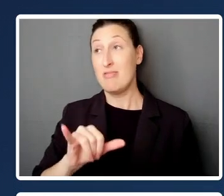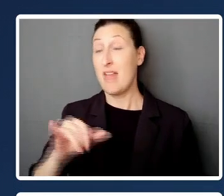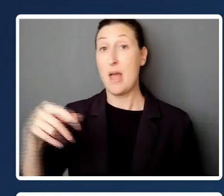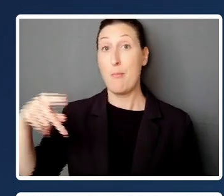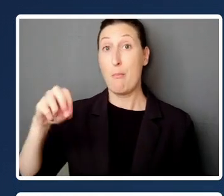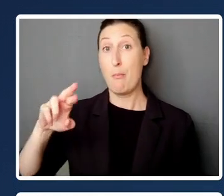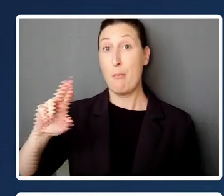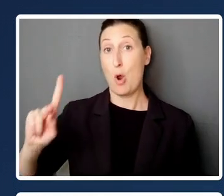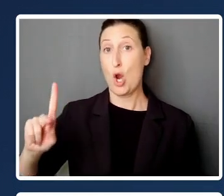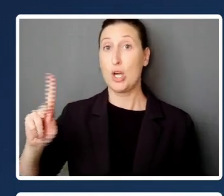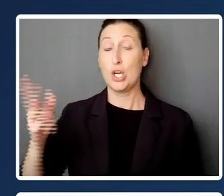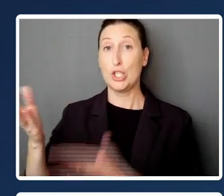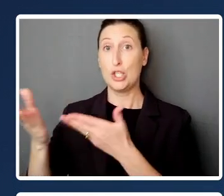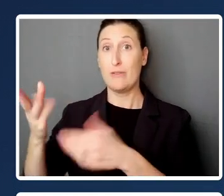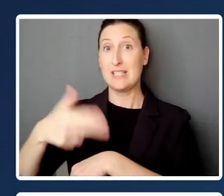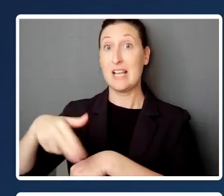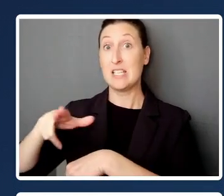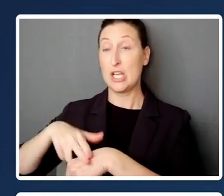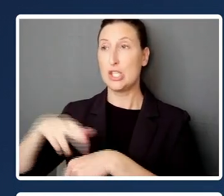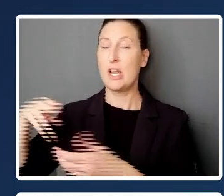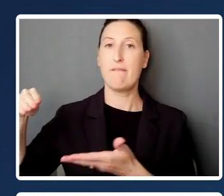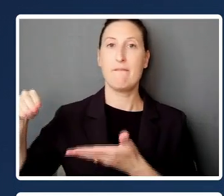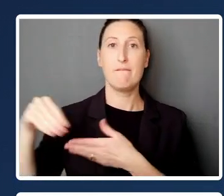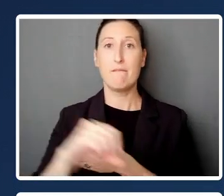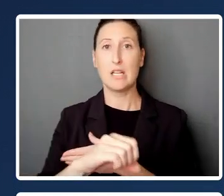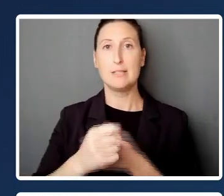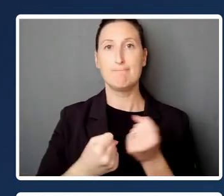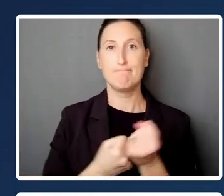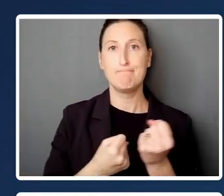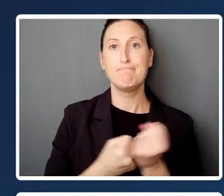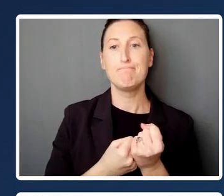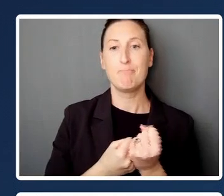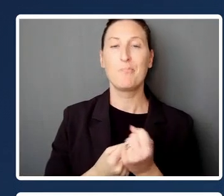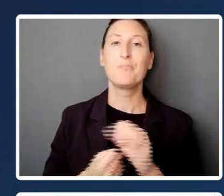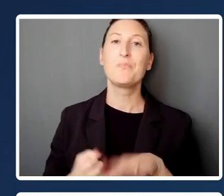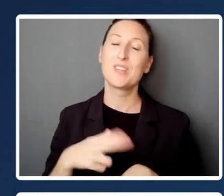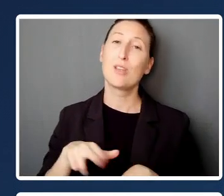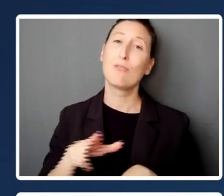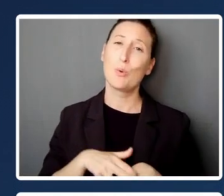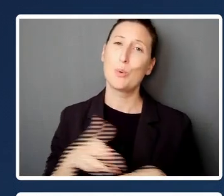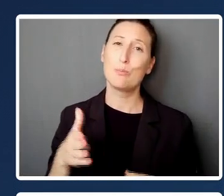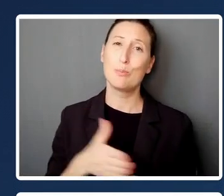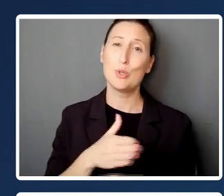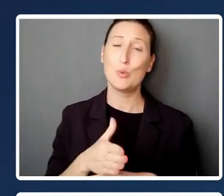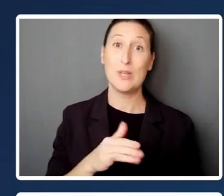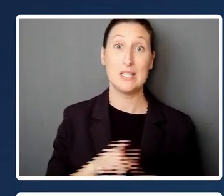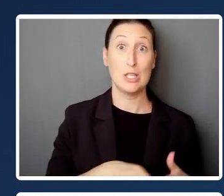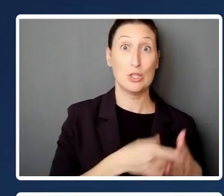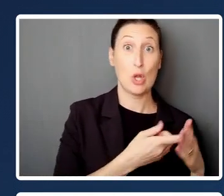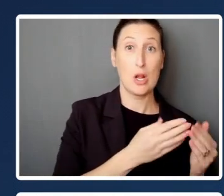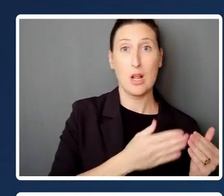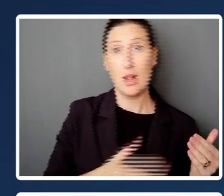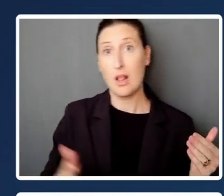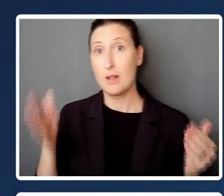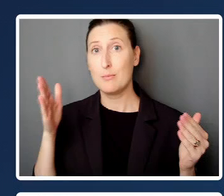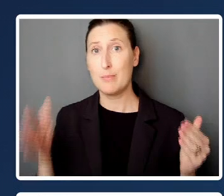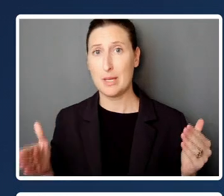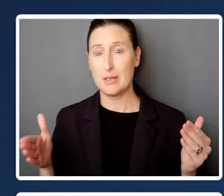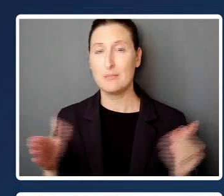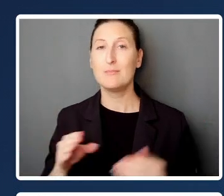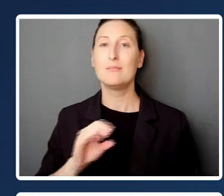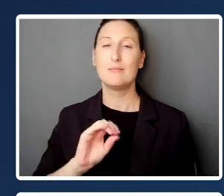And so, of course, between that time, we all experienced COVID, which shifted the timeline